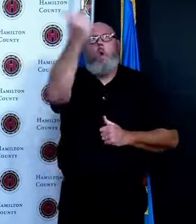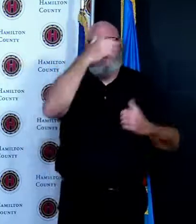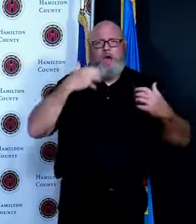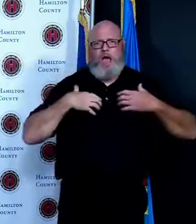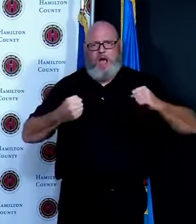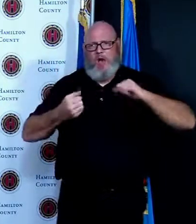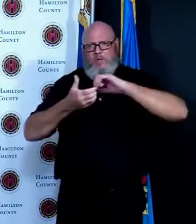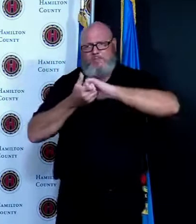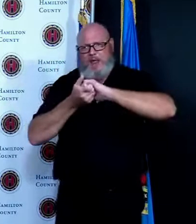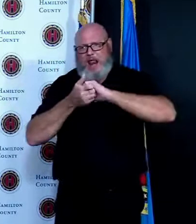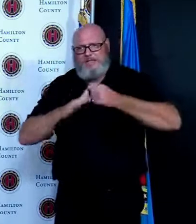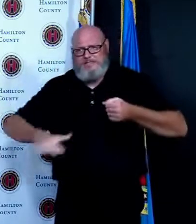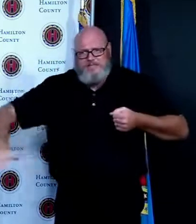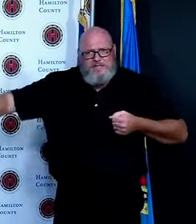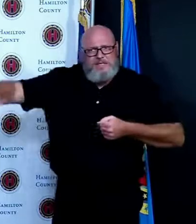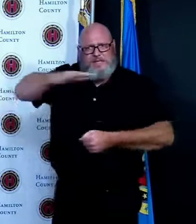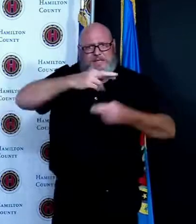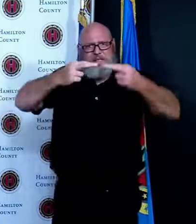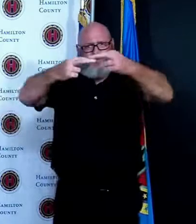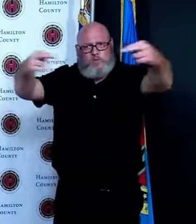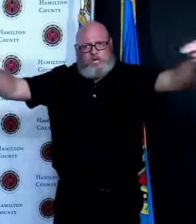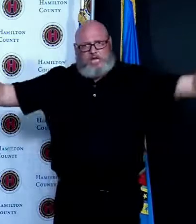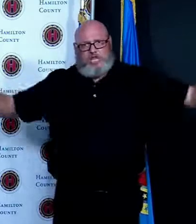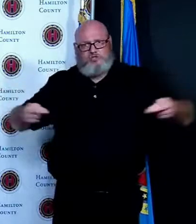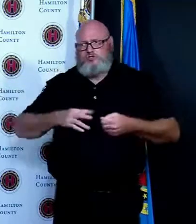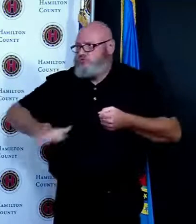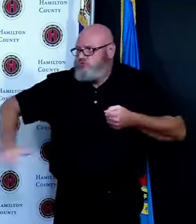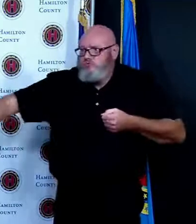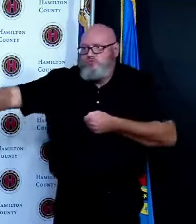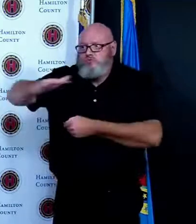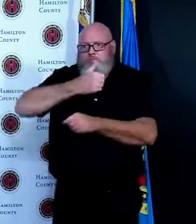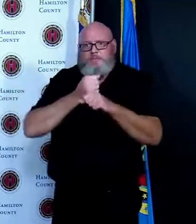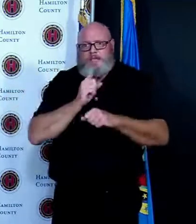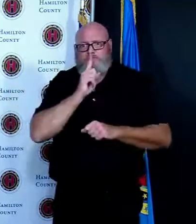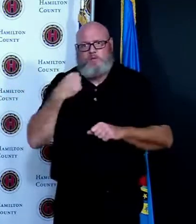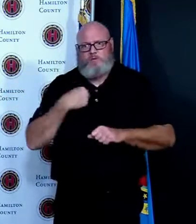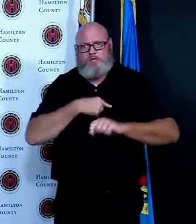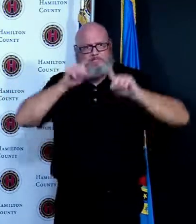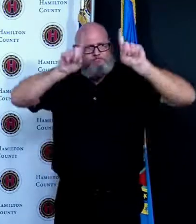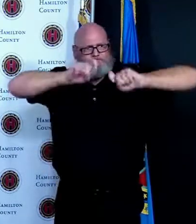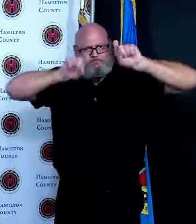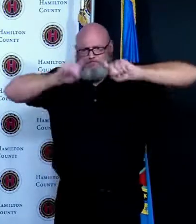see that program ramping up quite significantly now and Commissioner Driehaus I want to just add